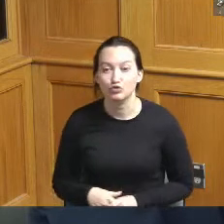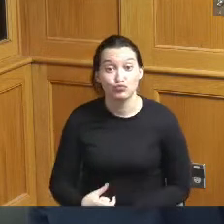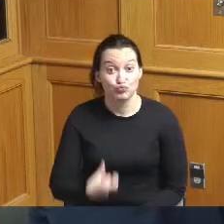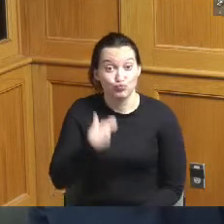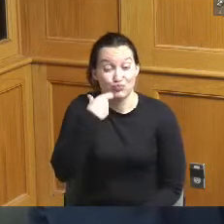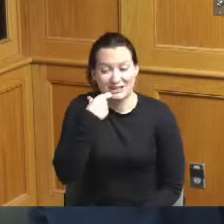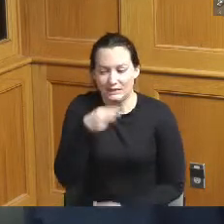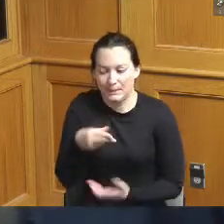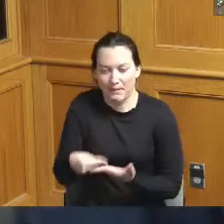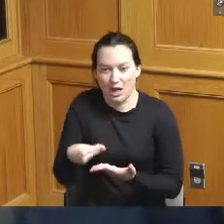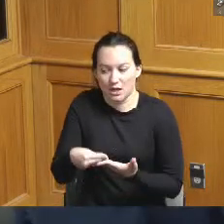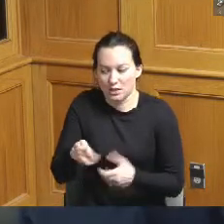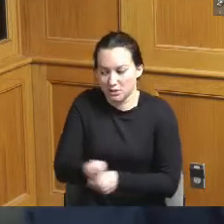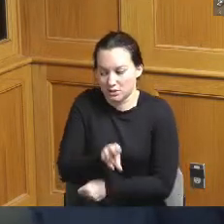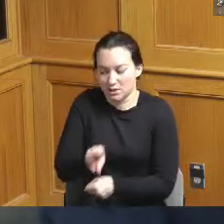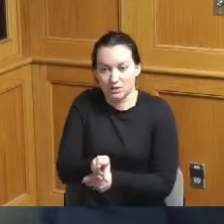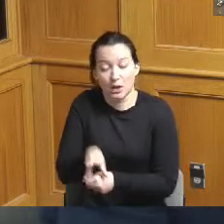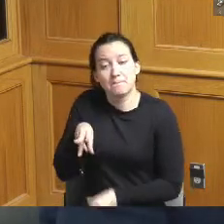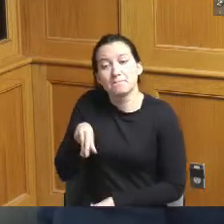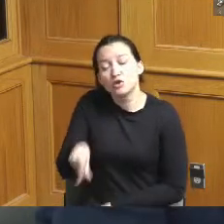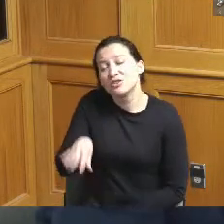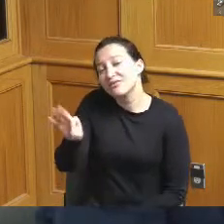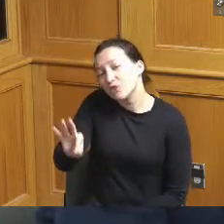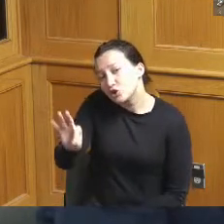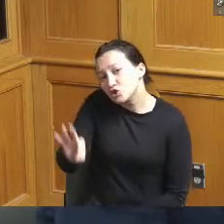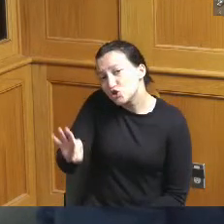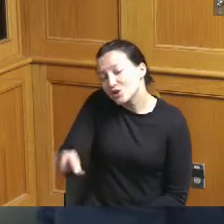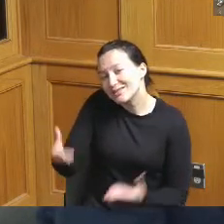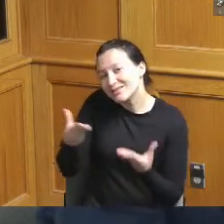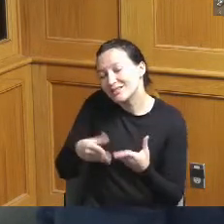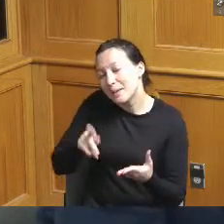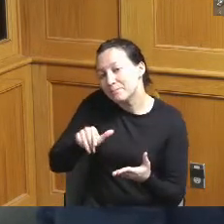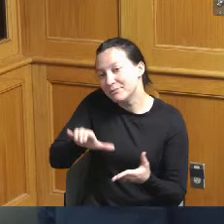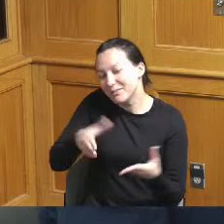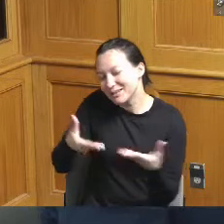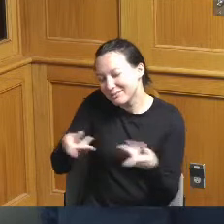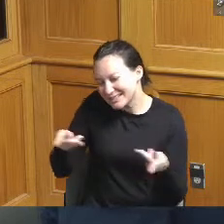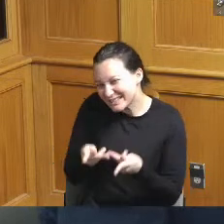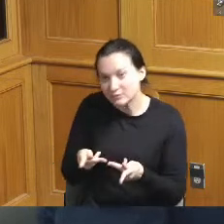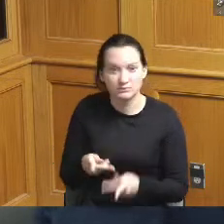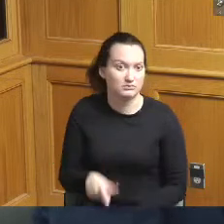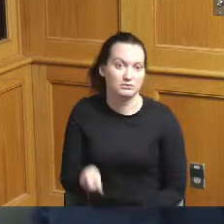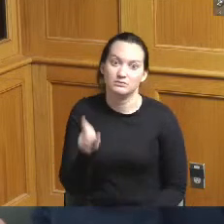used some of the money to purchase furniture for the public spaces it was badly needed our